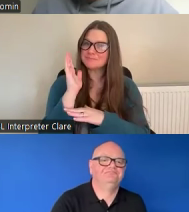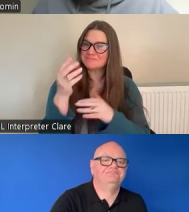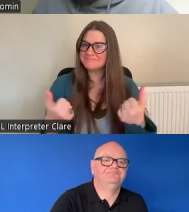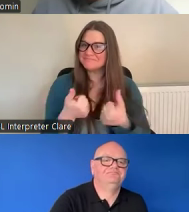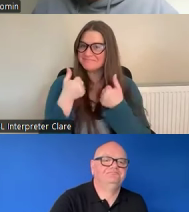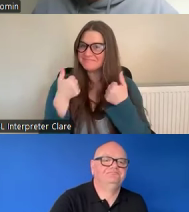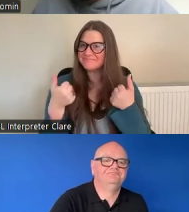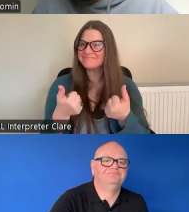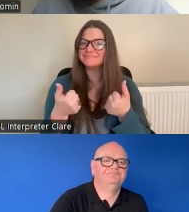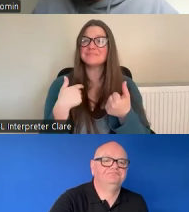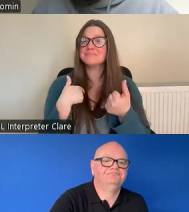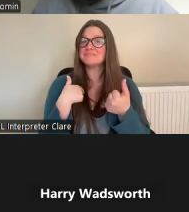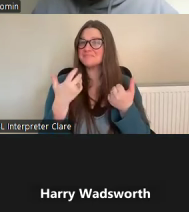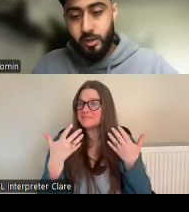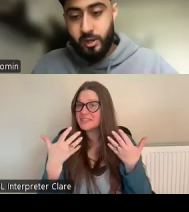Yes, we'll move on to the Q&A.